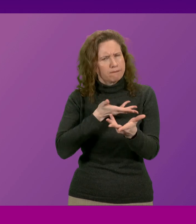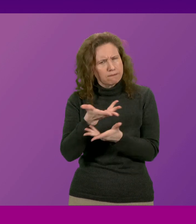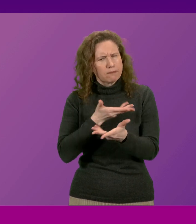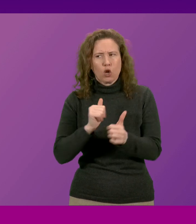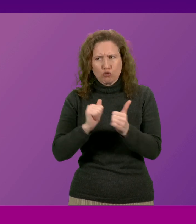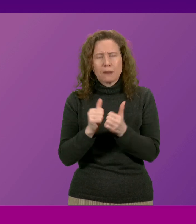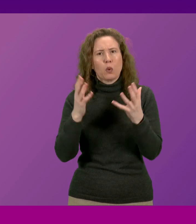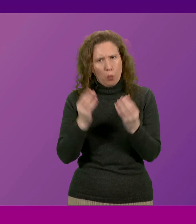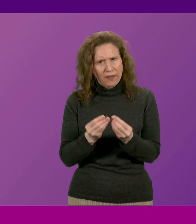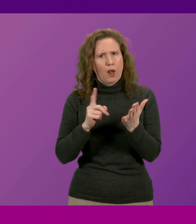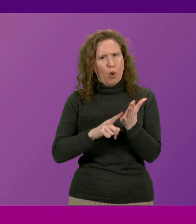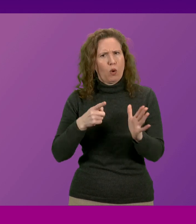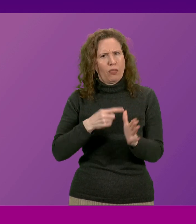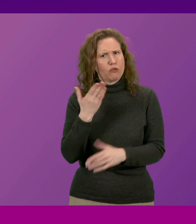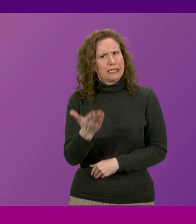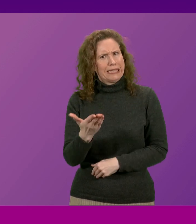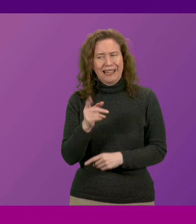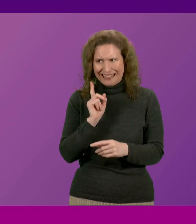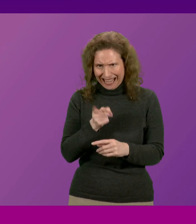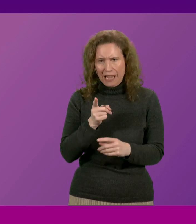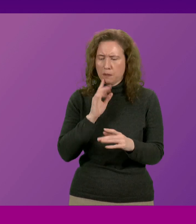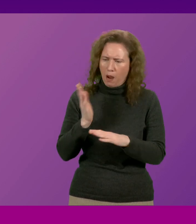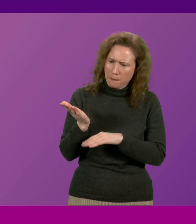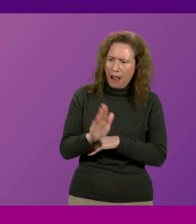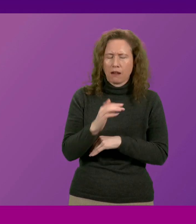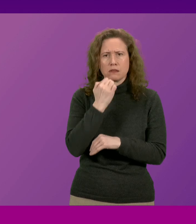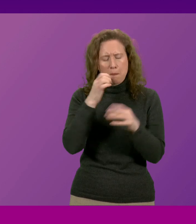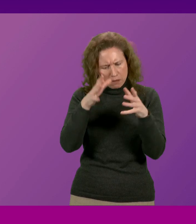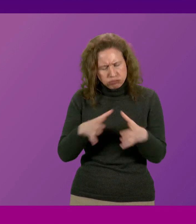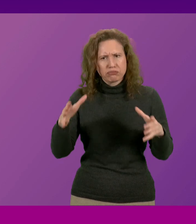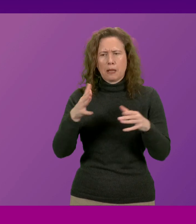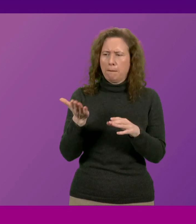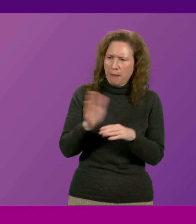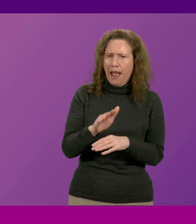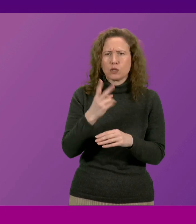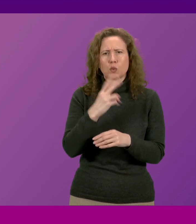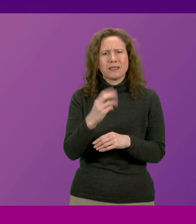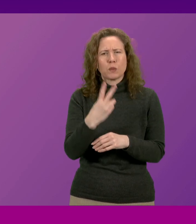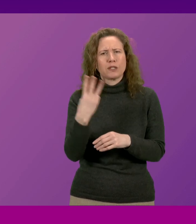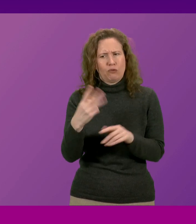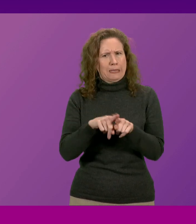with local authorities on restoring teacher numbers to their 2023 levels.